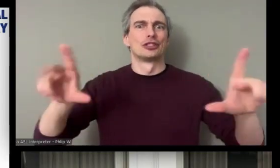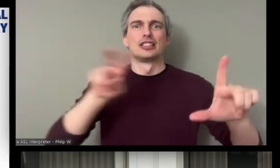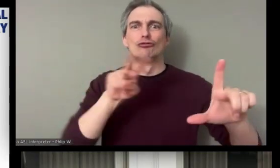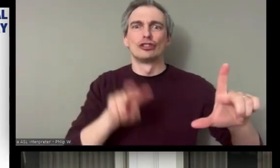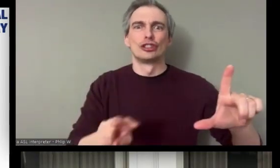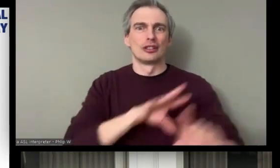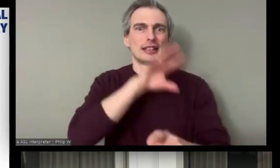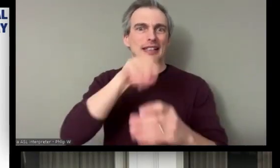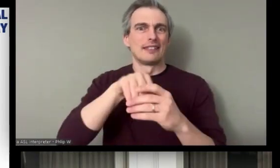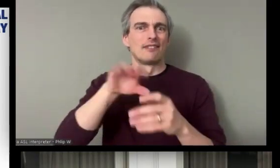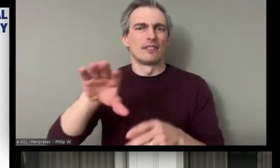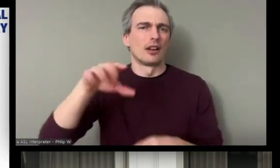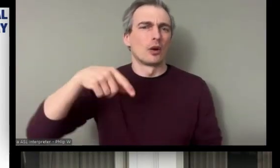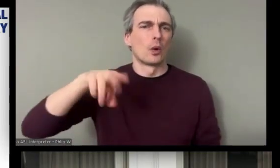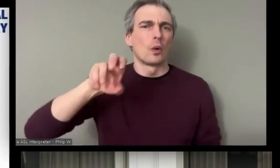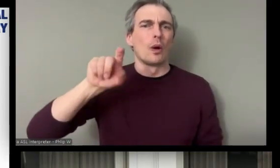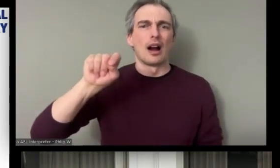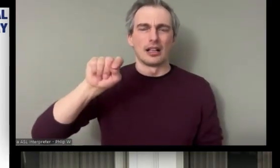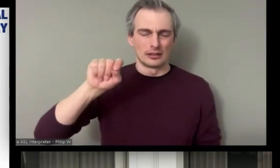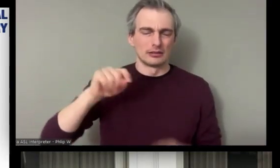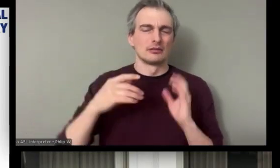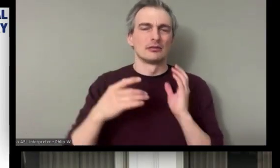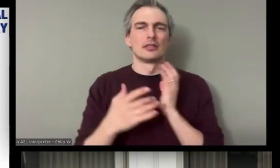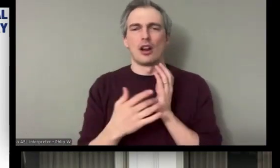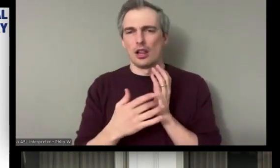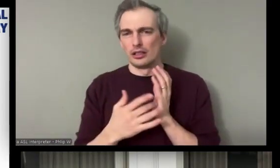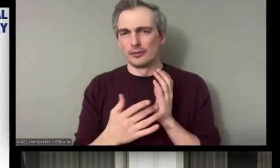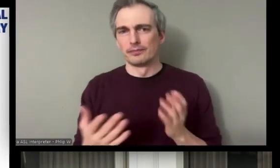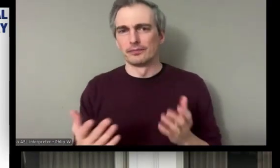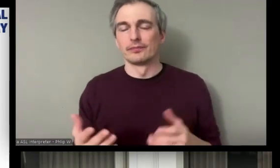It's been experimental for the last 7 months.